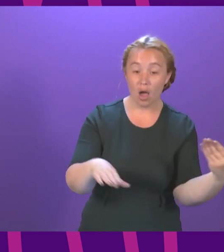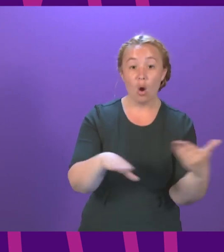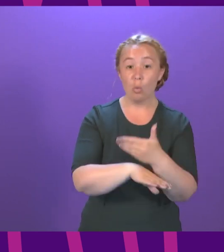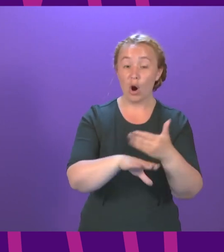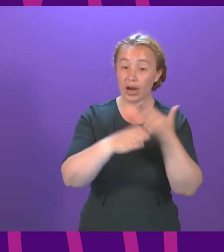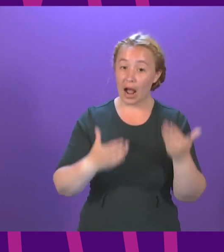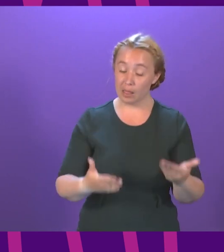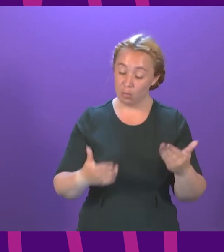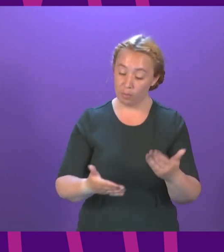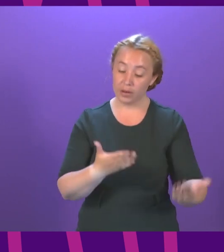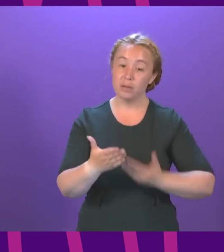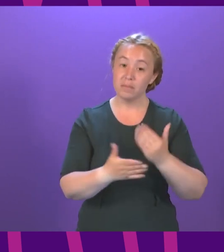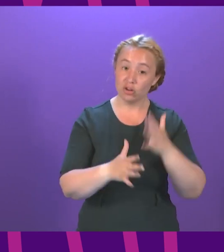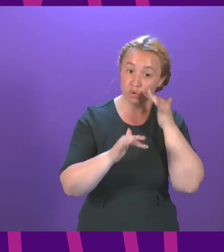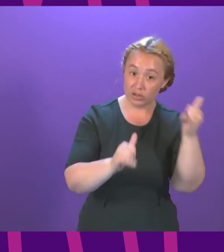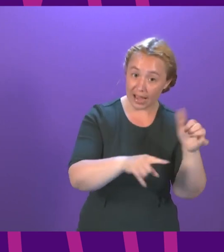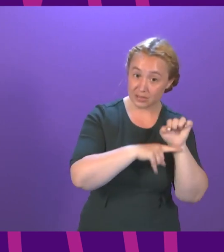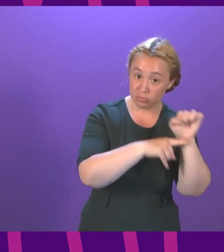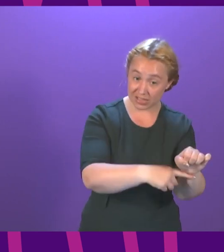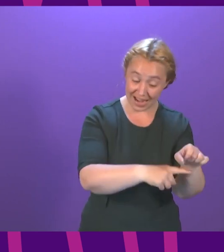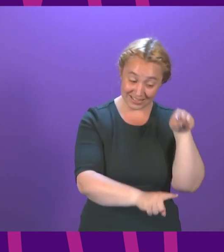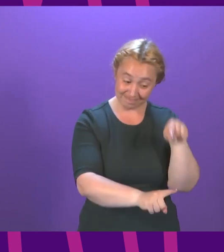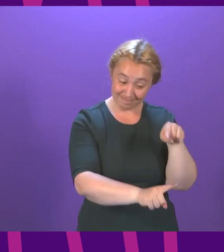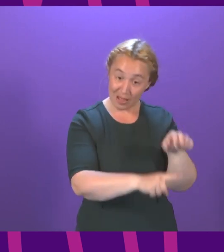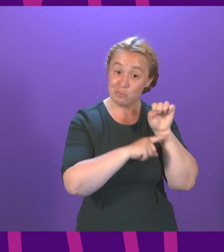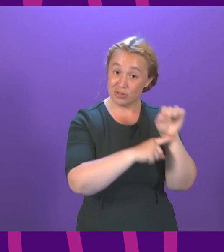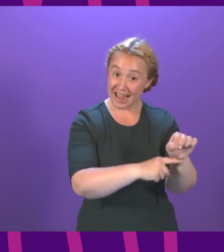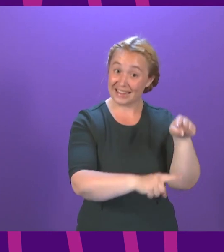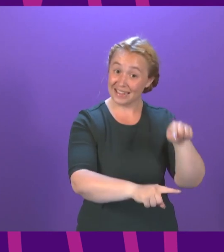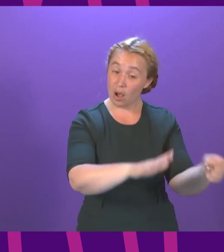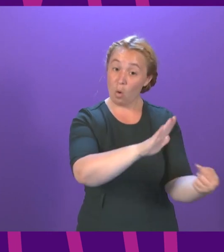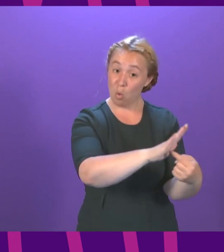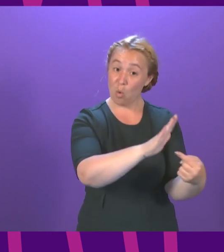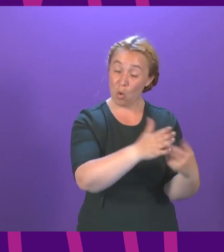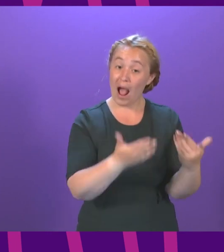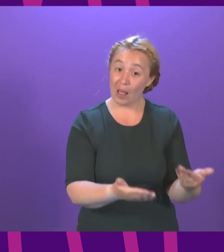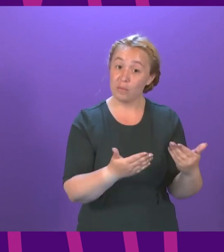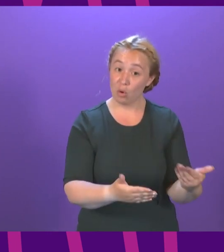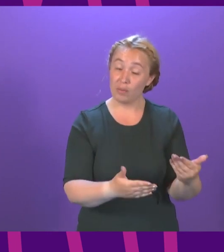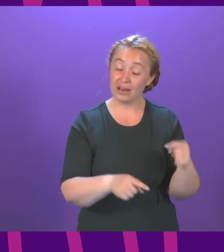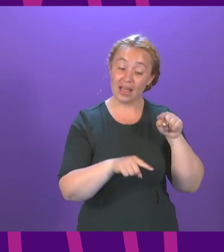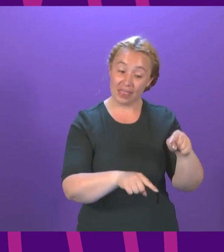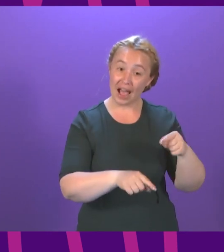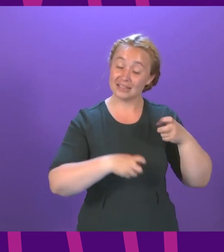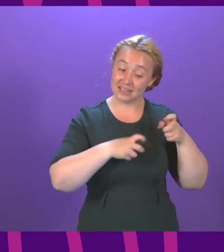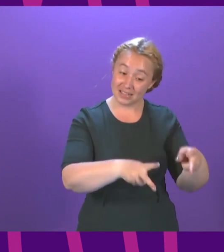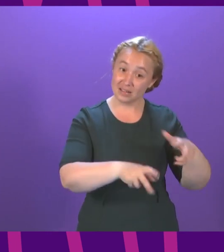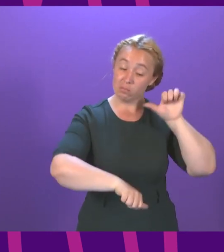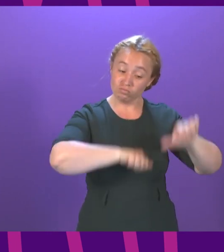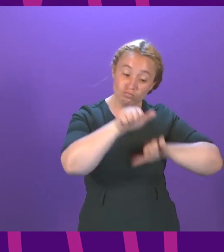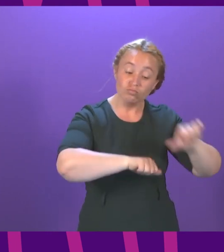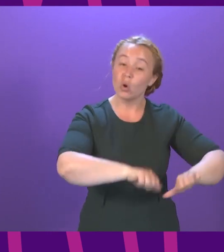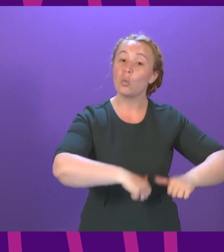the test and protect system is operating as we need it to. That will continue to be a priority.